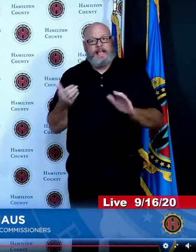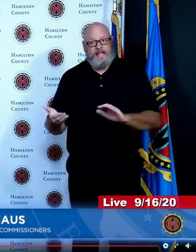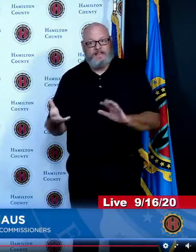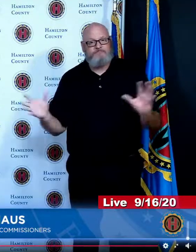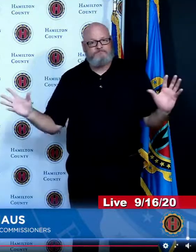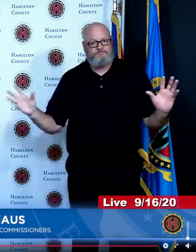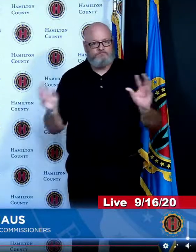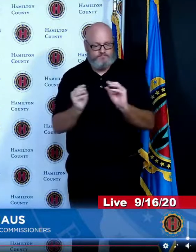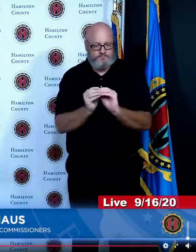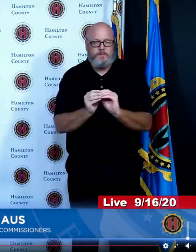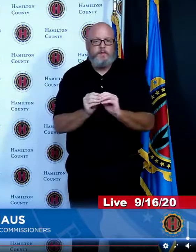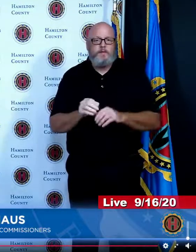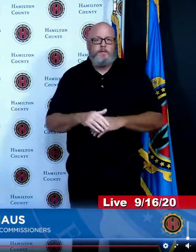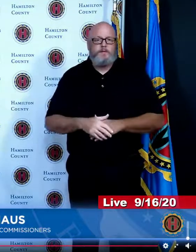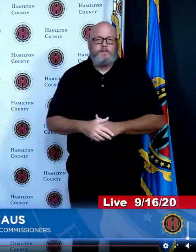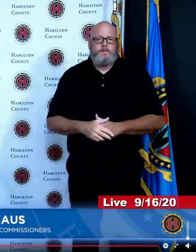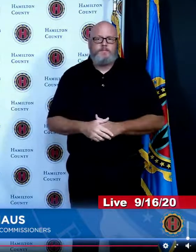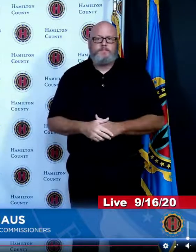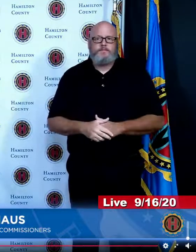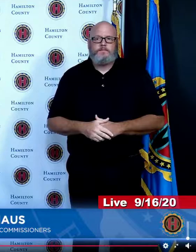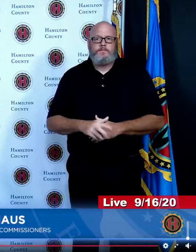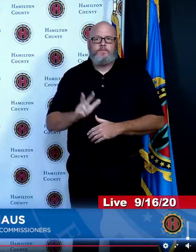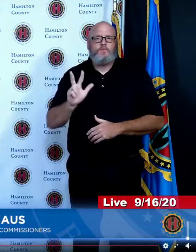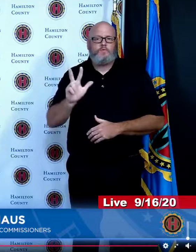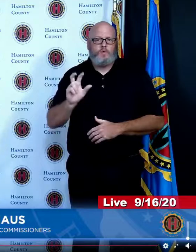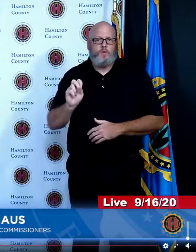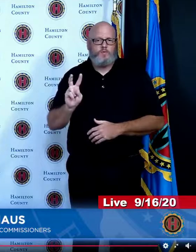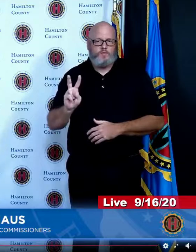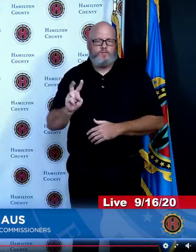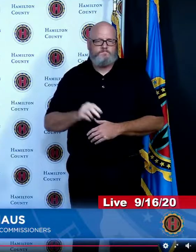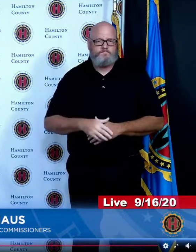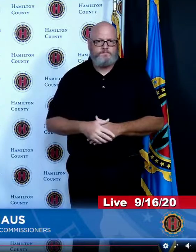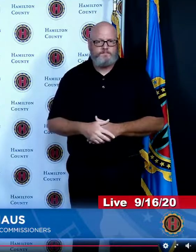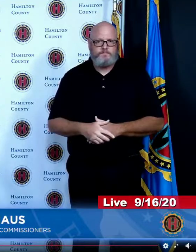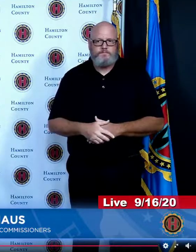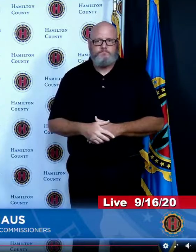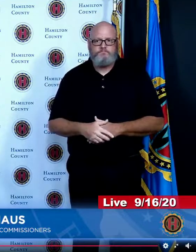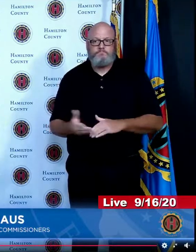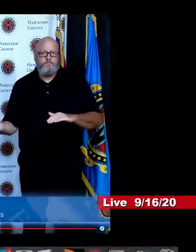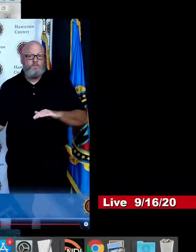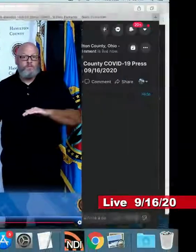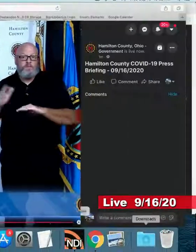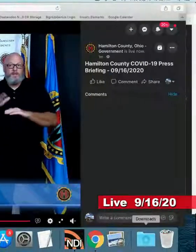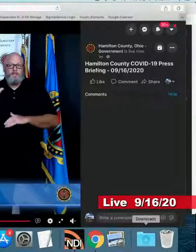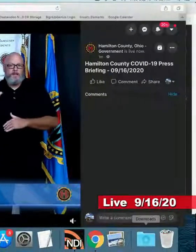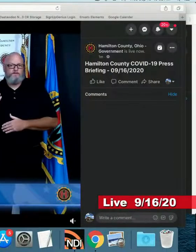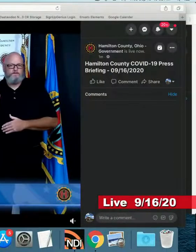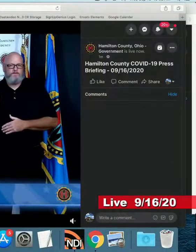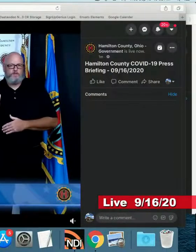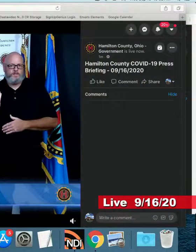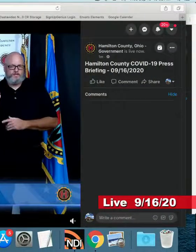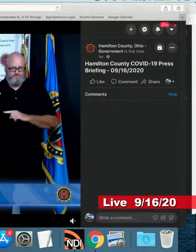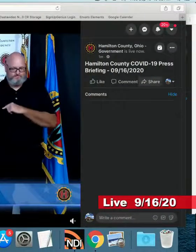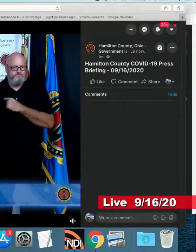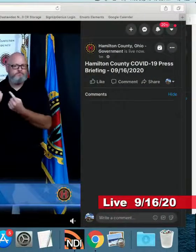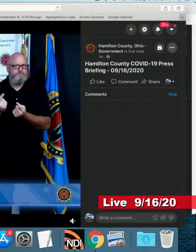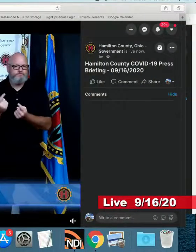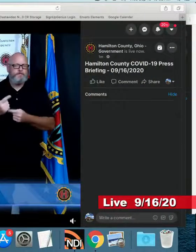is 14. some of you may recall that the numbers week over week last week in those two categories the